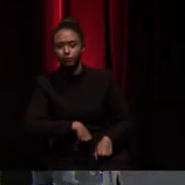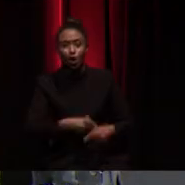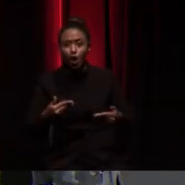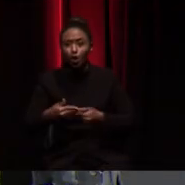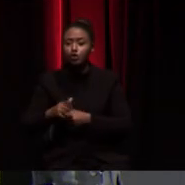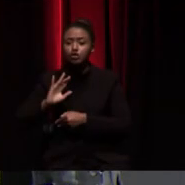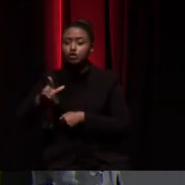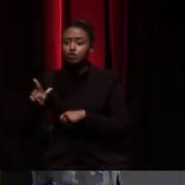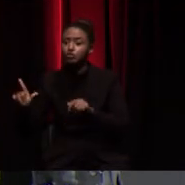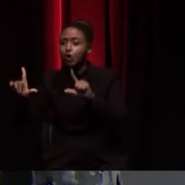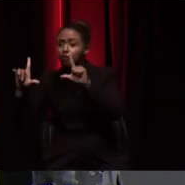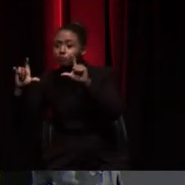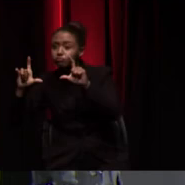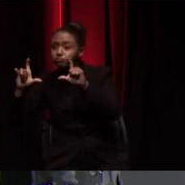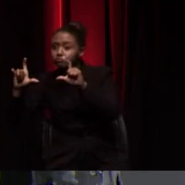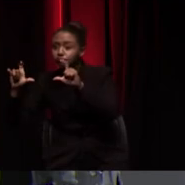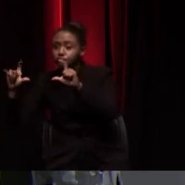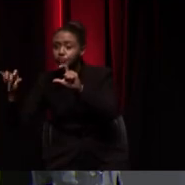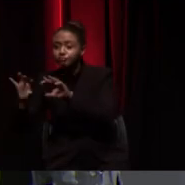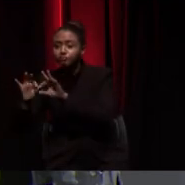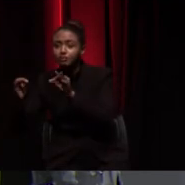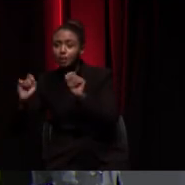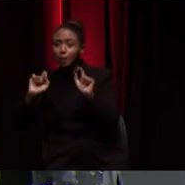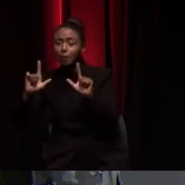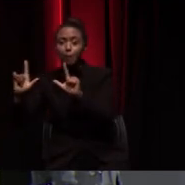It can be like a dream: the school, the pairs,